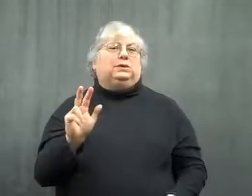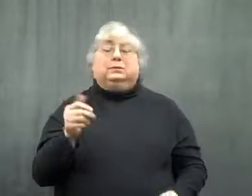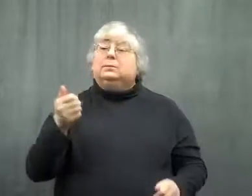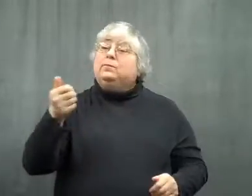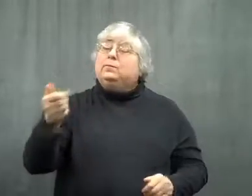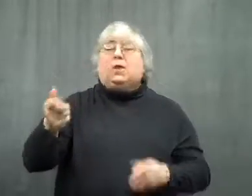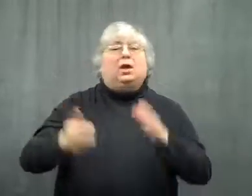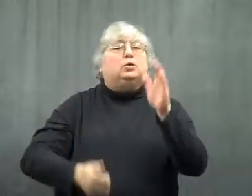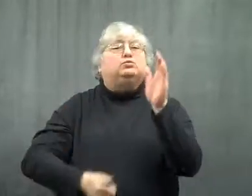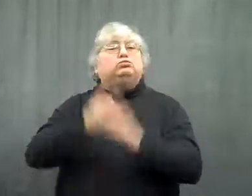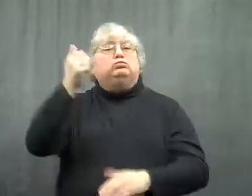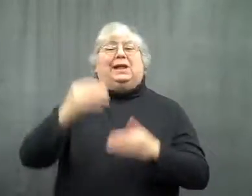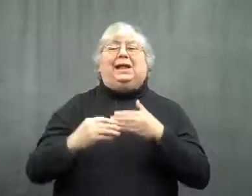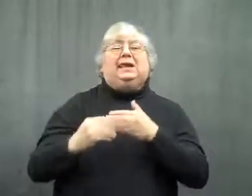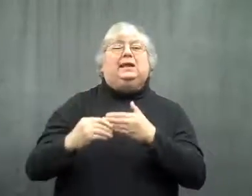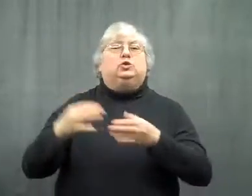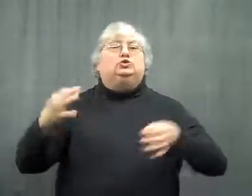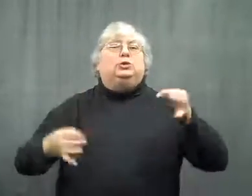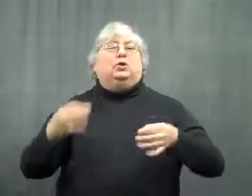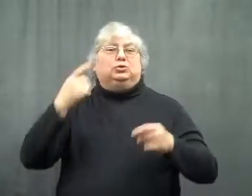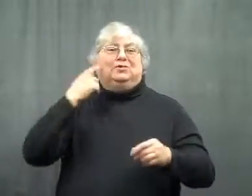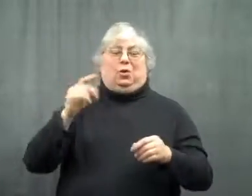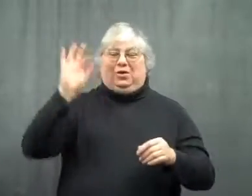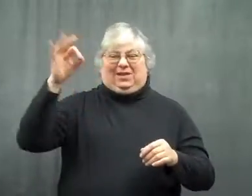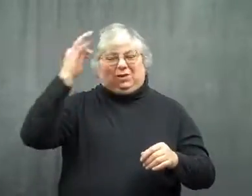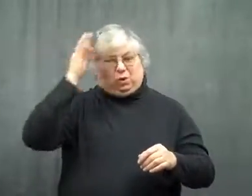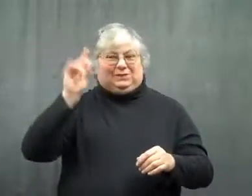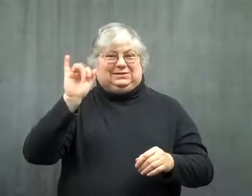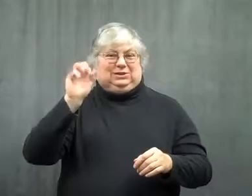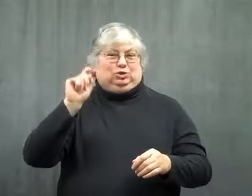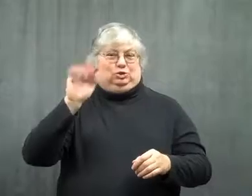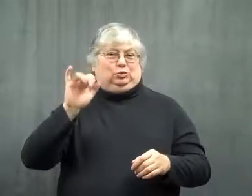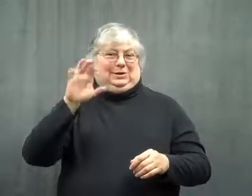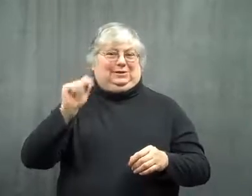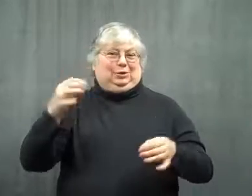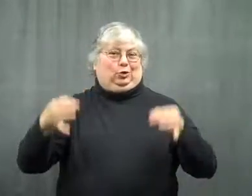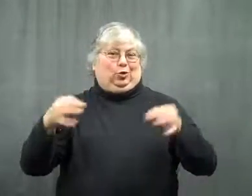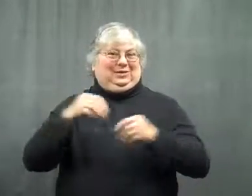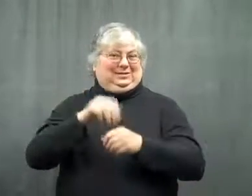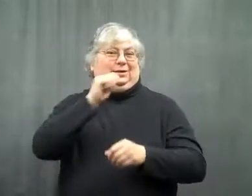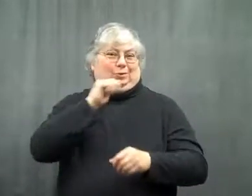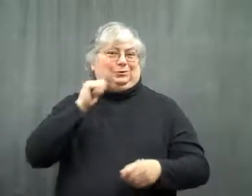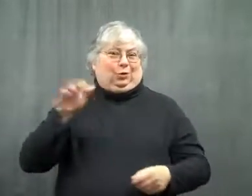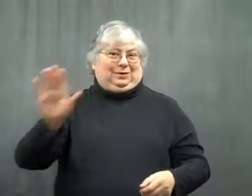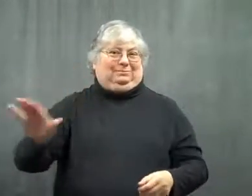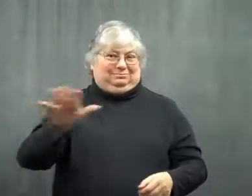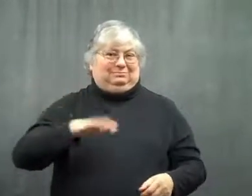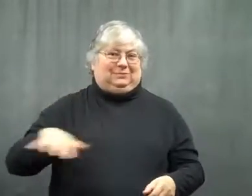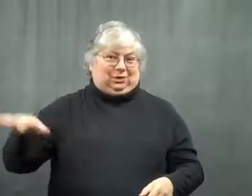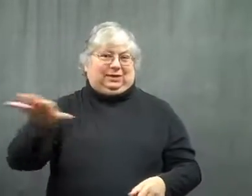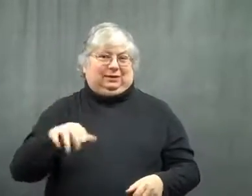He was the chief justice of the U.S. District Court in that area of Arizona.